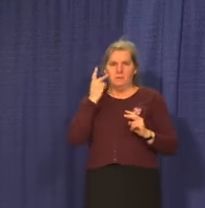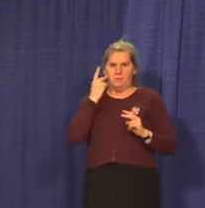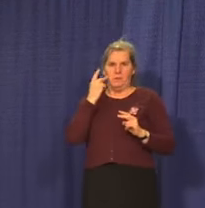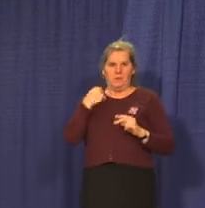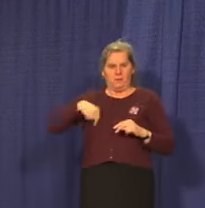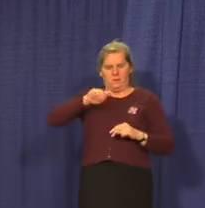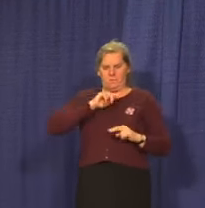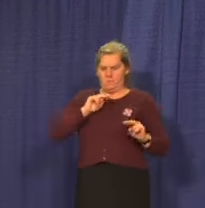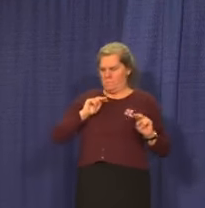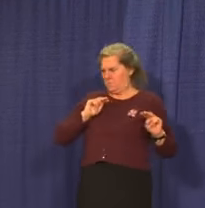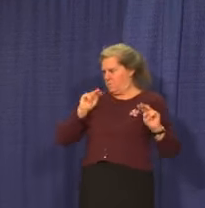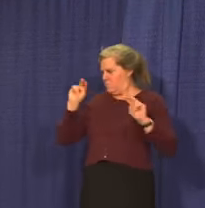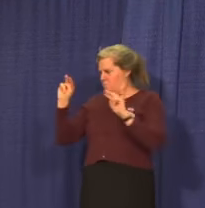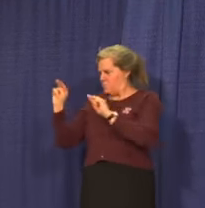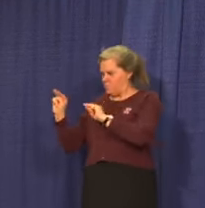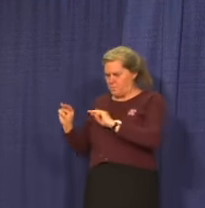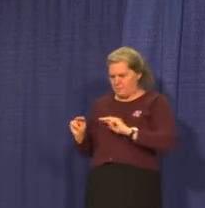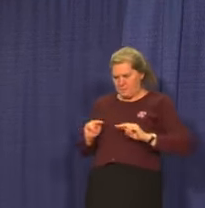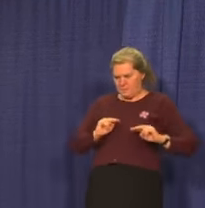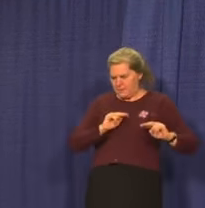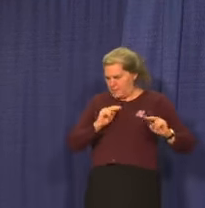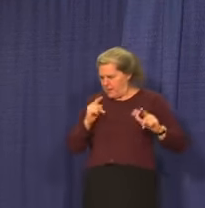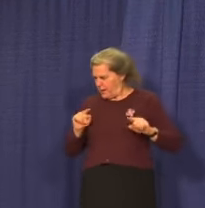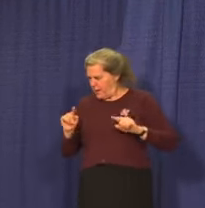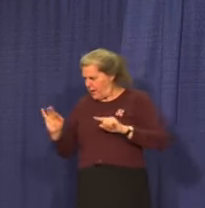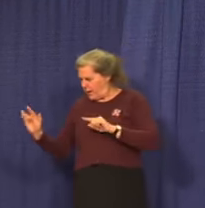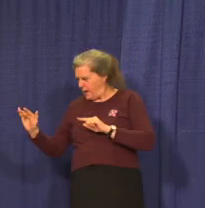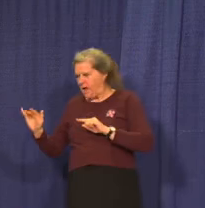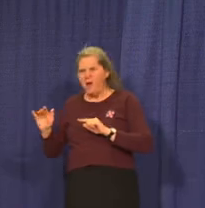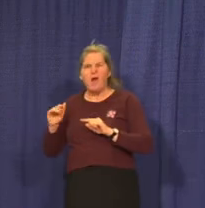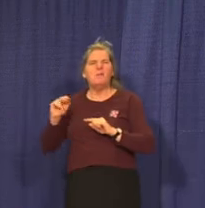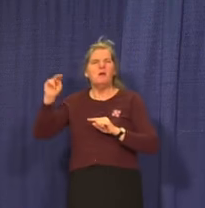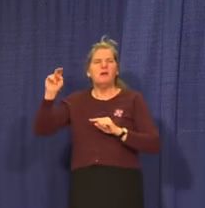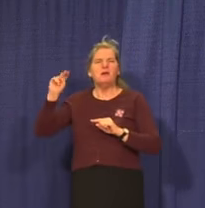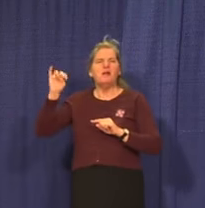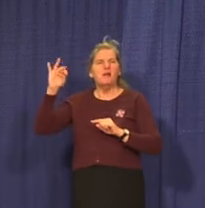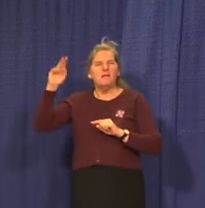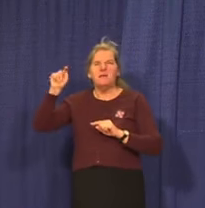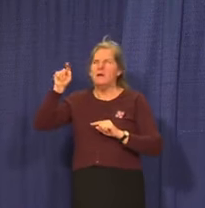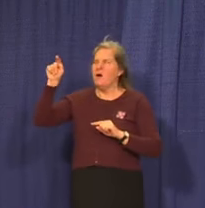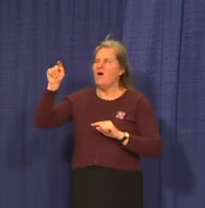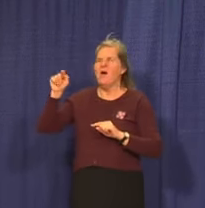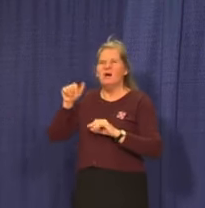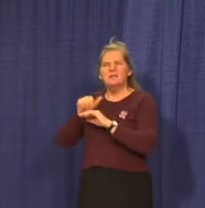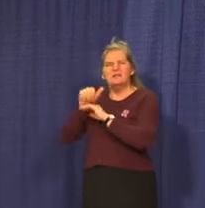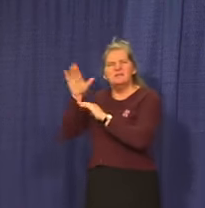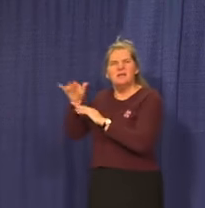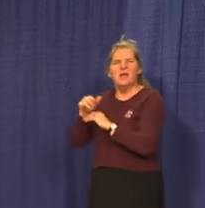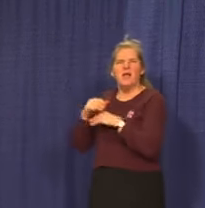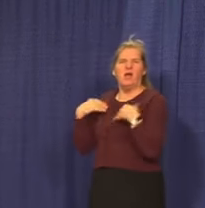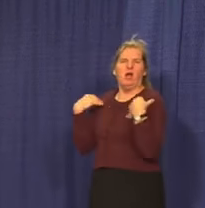JURISDICTIONS CLOSELY AND IN PARTICULAR WE HAVE BEEN THINKING OF OUR NEIGHBOURS, OUR NORTHERN NEIGHBOURS AND SENDING COURAGE AND STRENGTH TO OUR